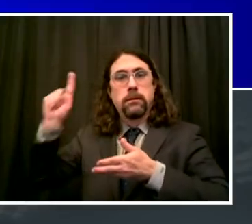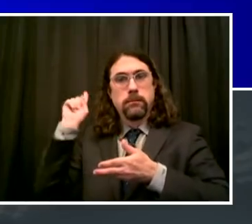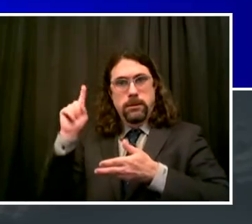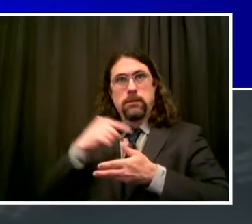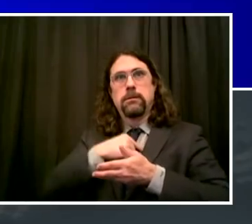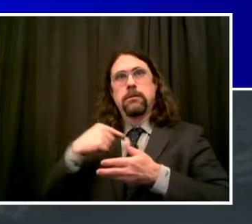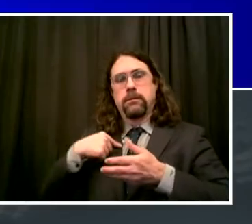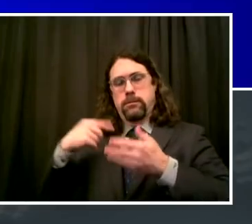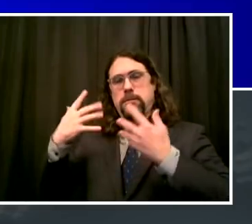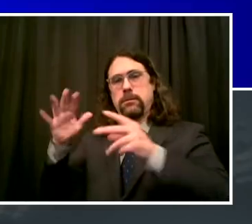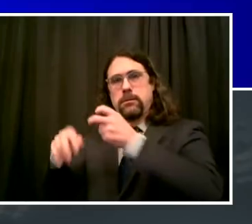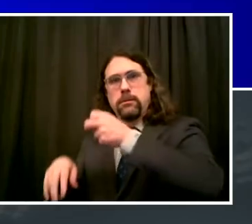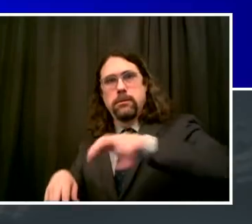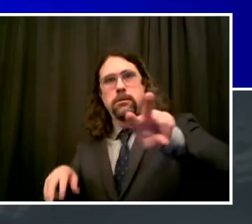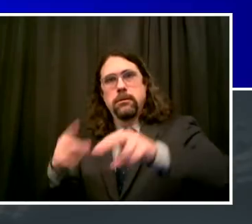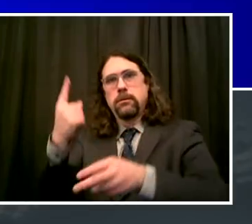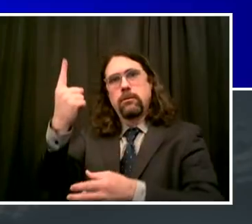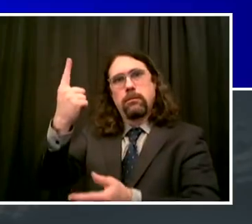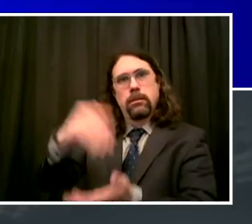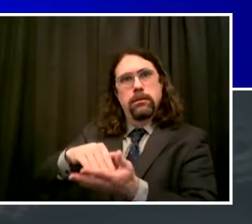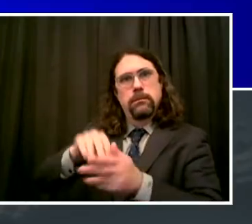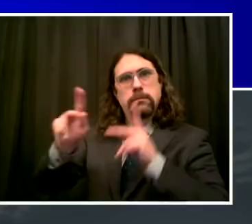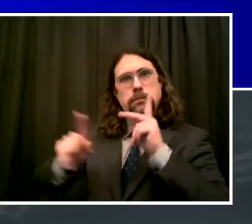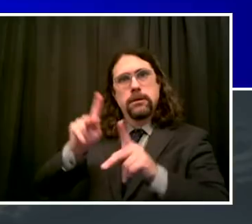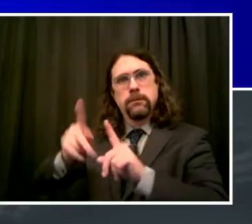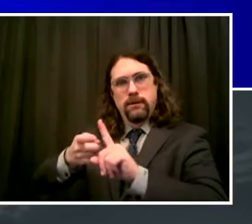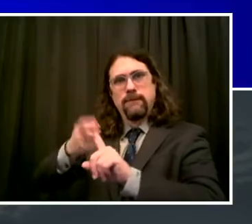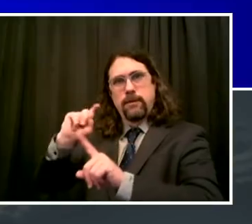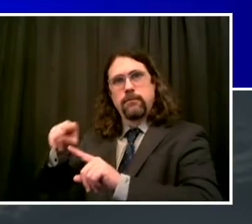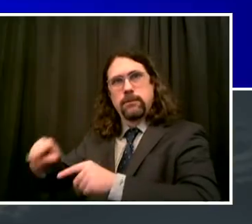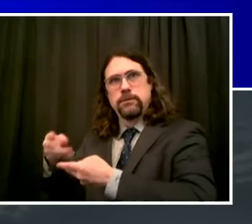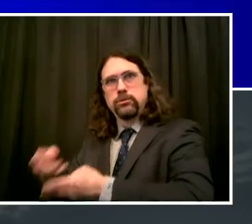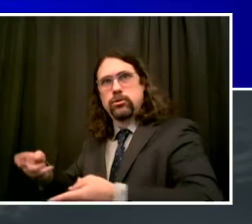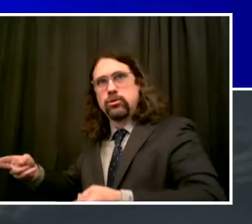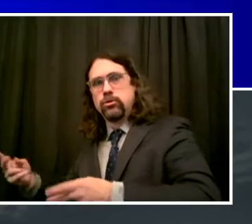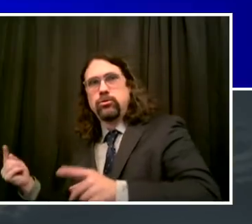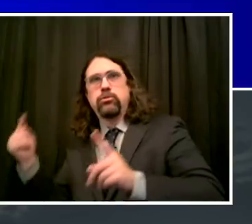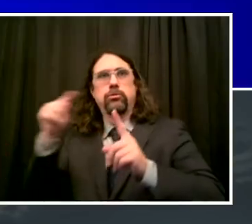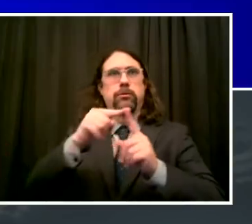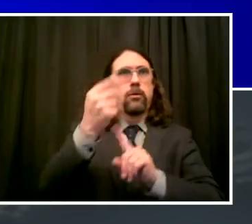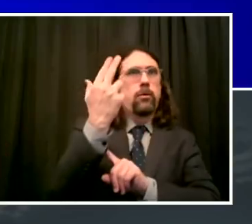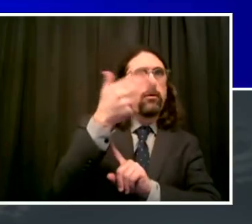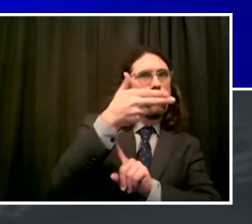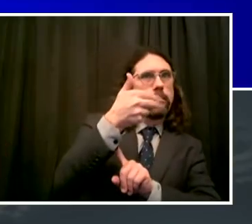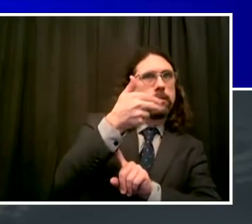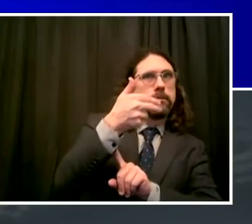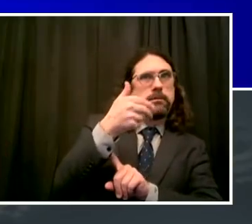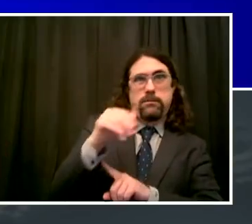SOCIAL A WEEHG WEEK. WE WI B M N IWK.EE THERE'S NOW OVER 8,000 SINGLE ADULTS IN HOTEL